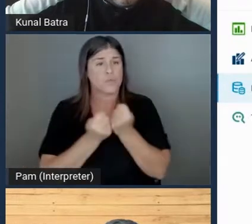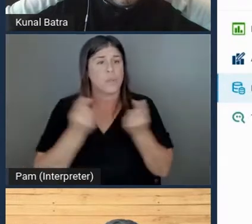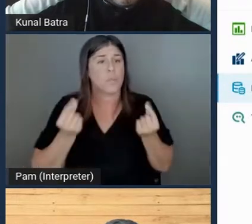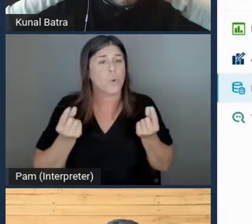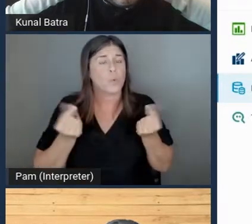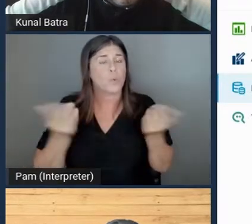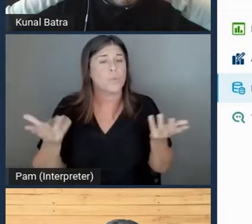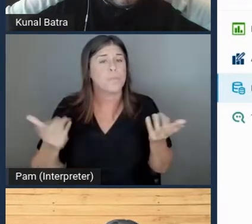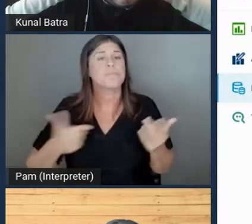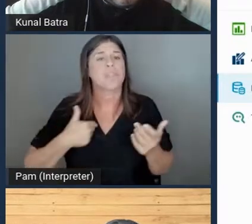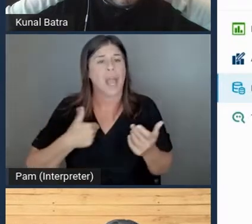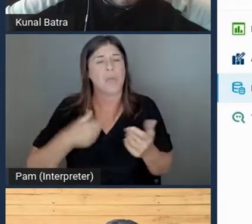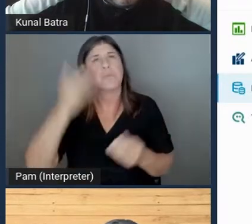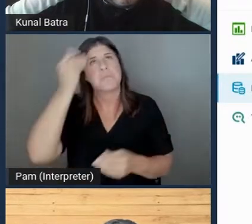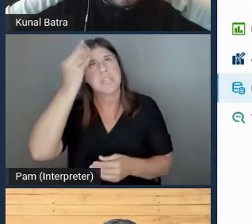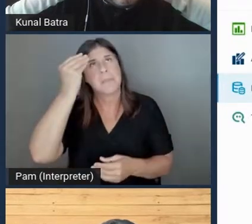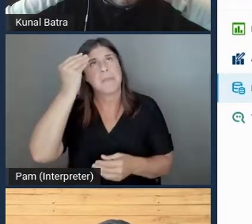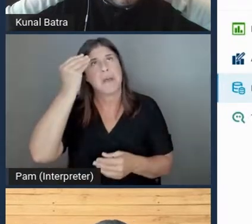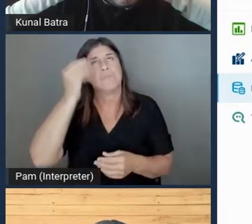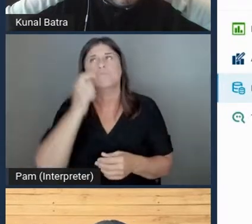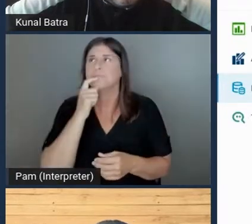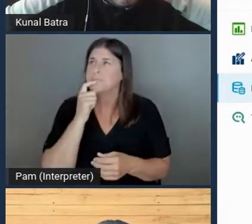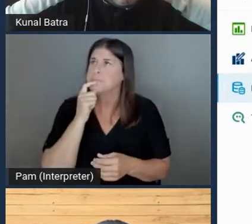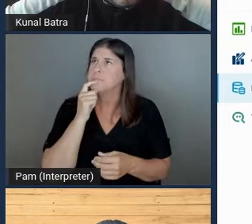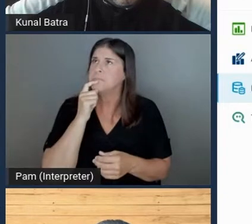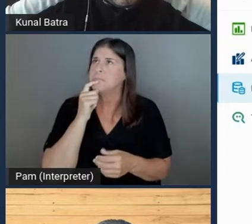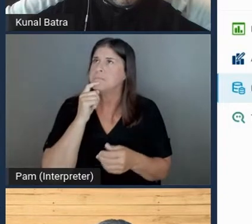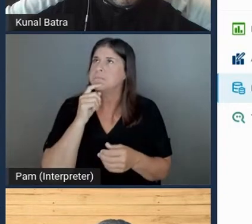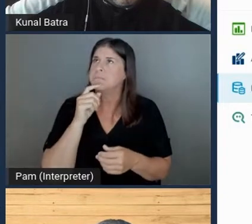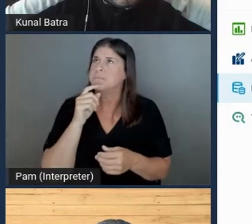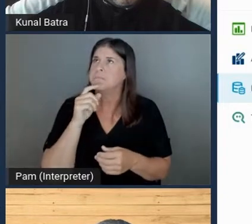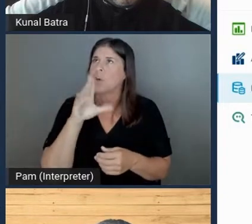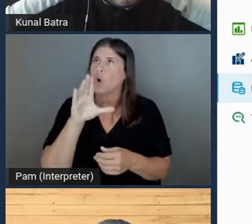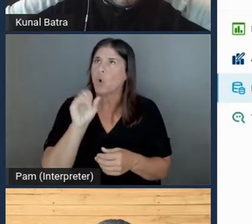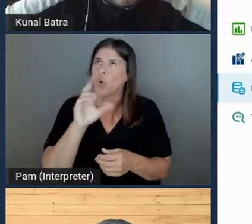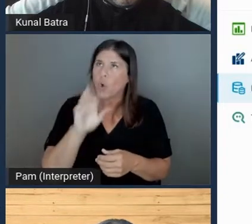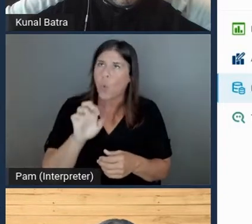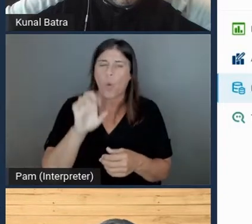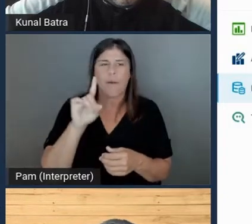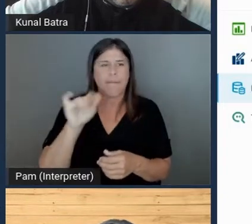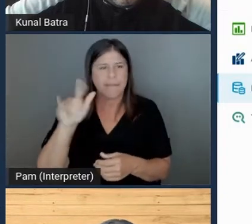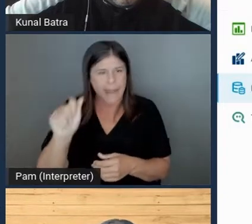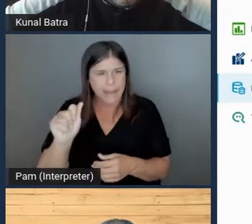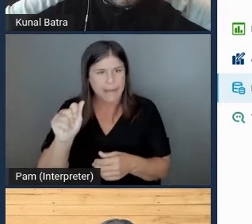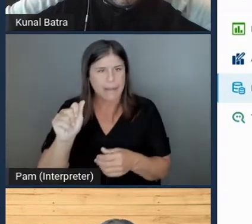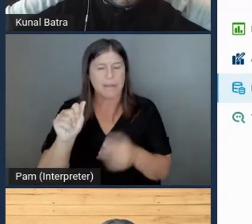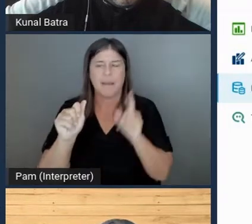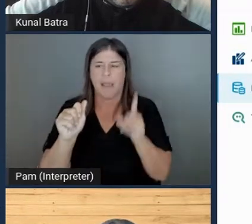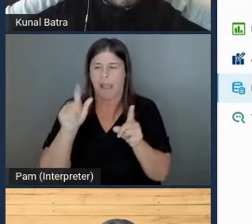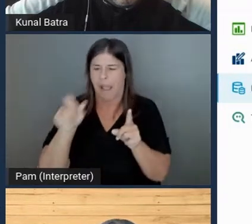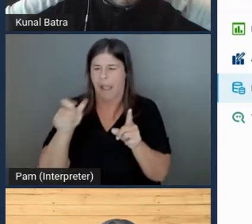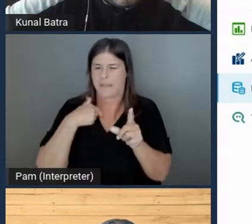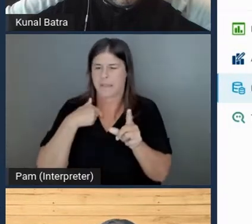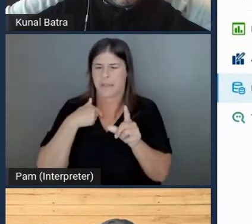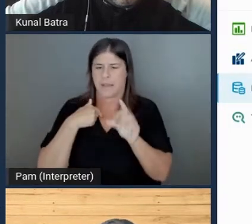I would think about connecting a core data, a core data where I can put in all of the definitions